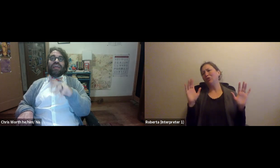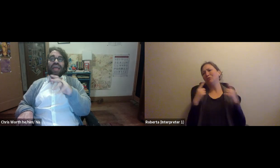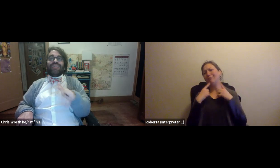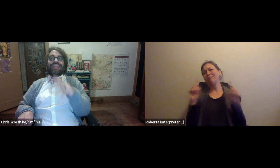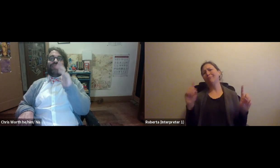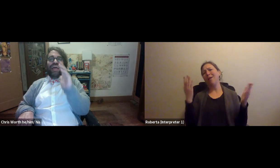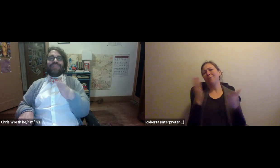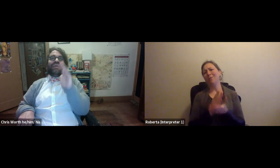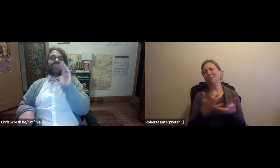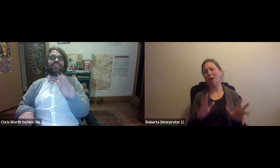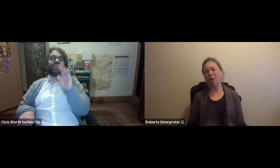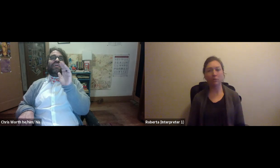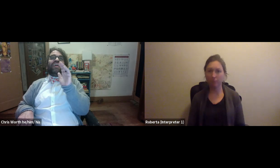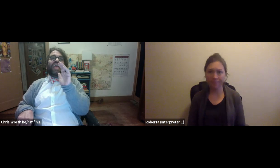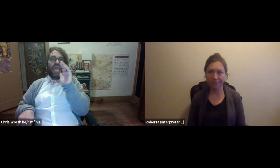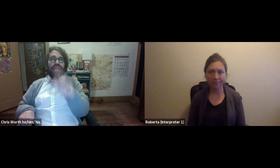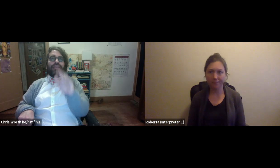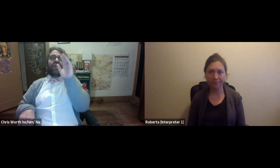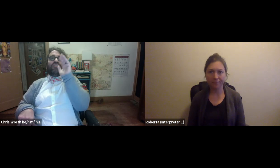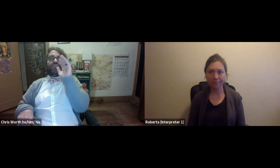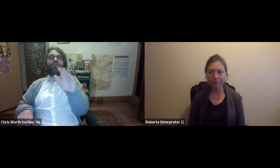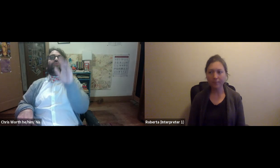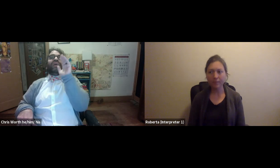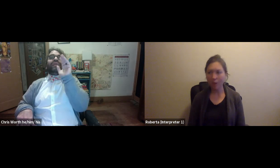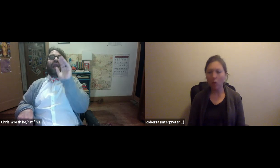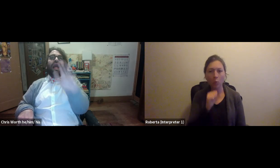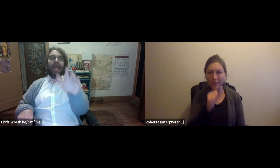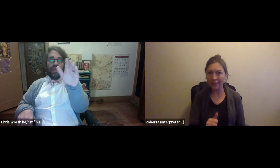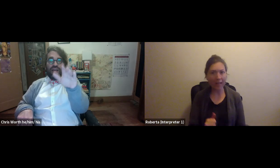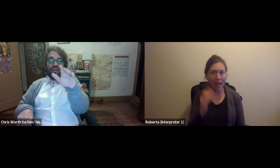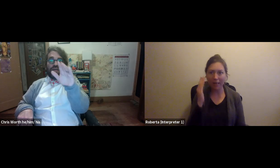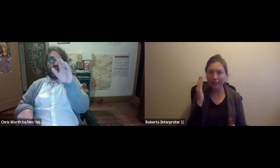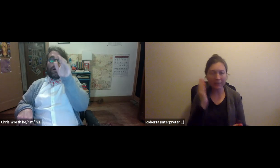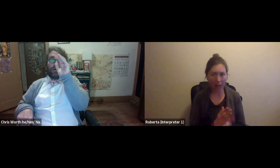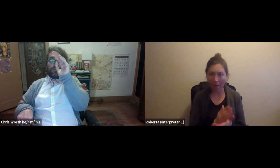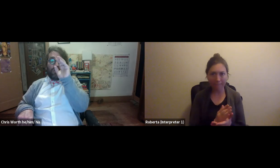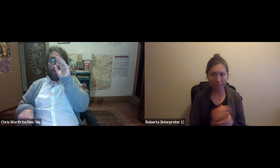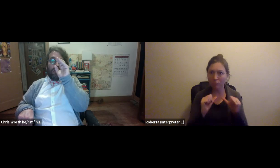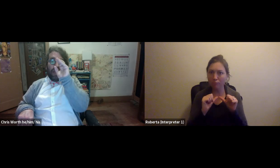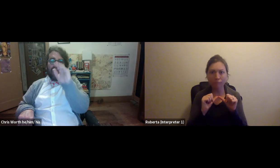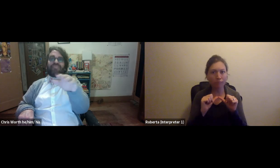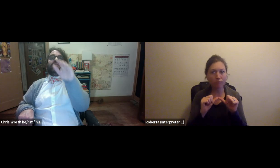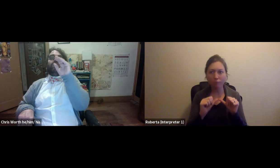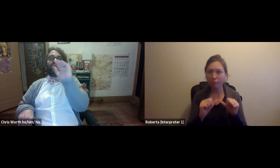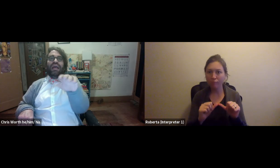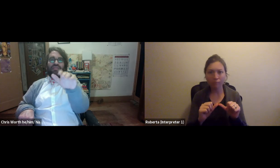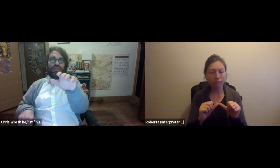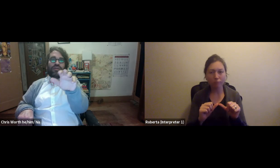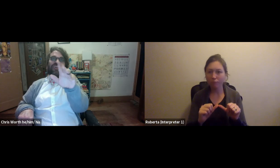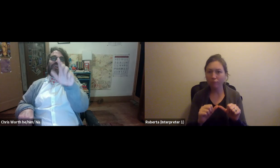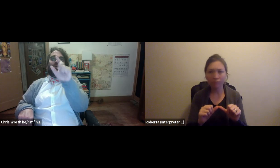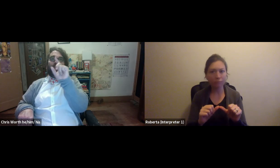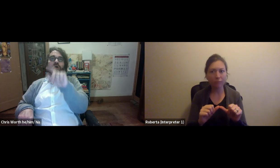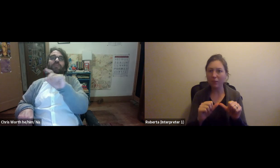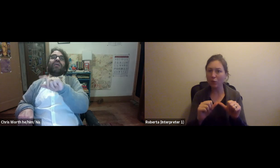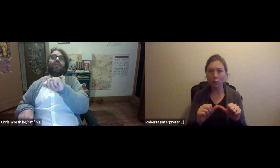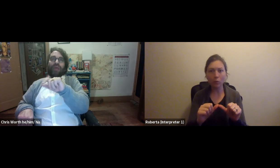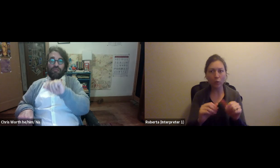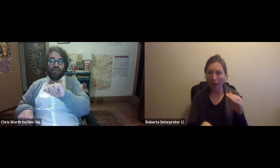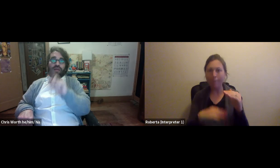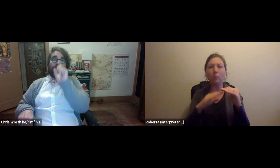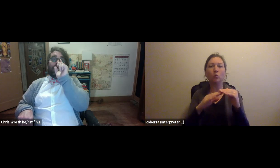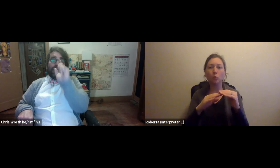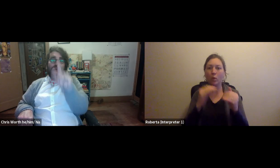guess that that doesn't end until we die, until our last breath. We are becoming. Now